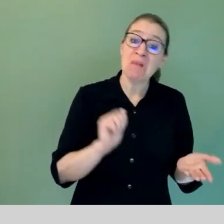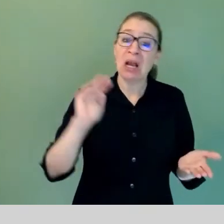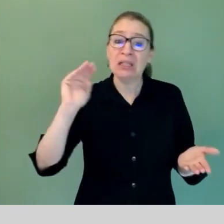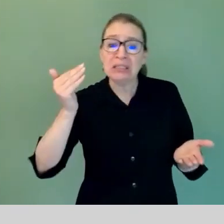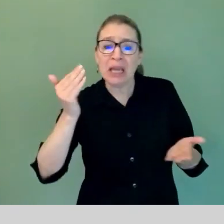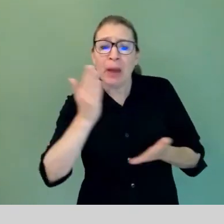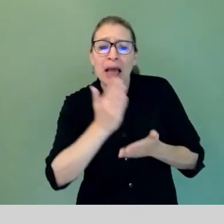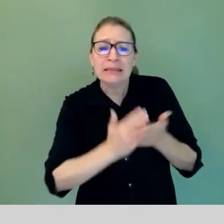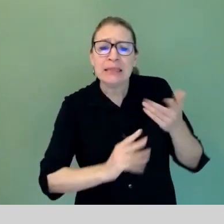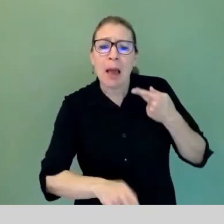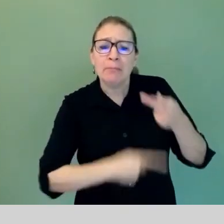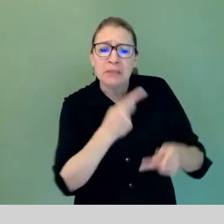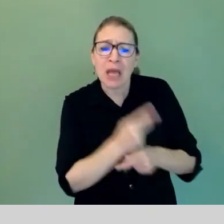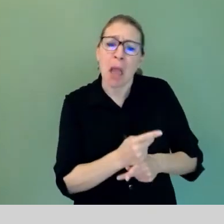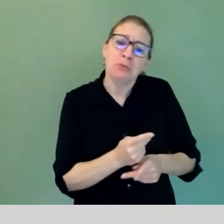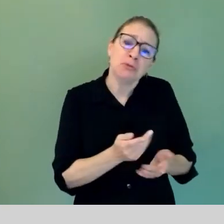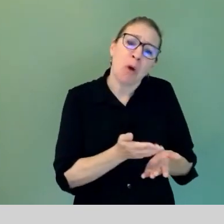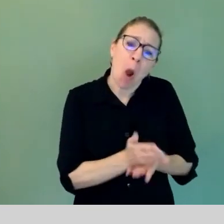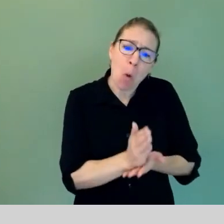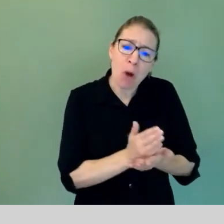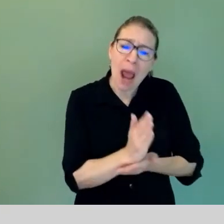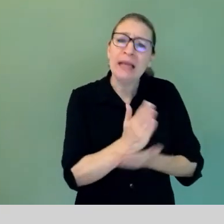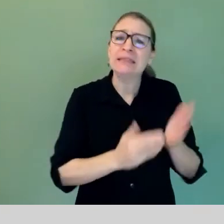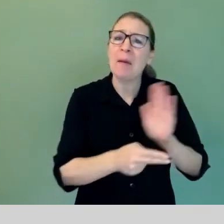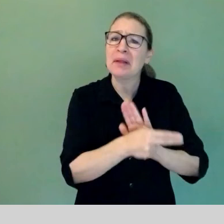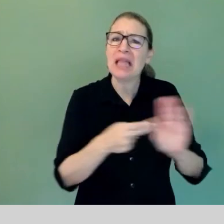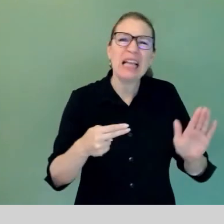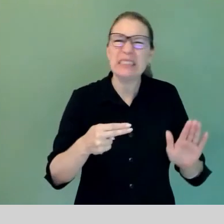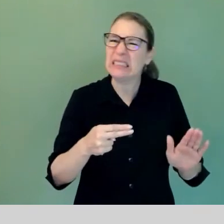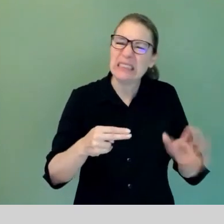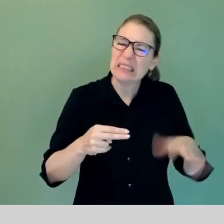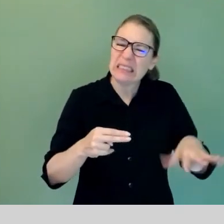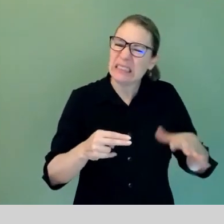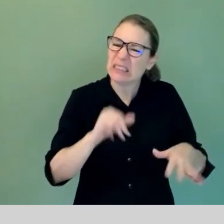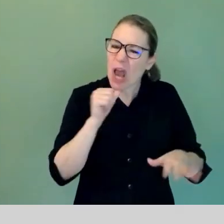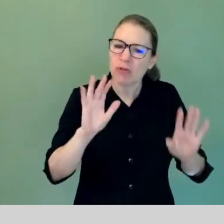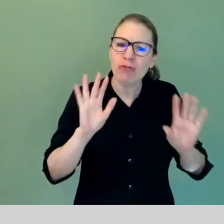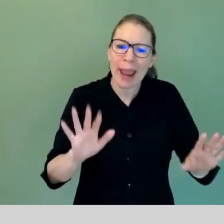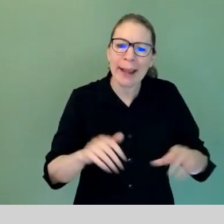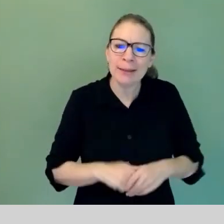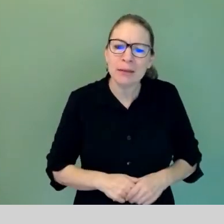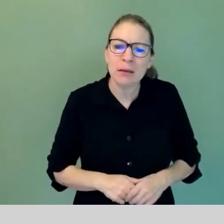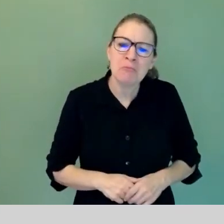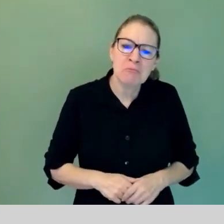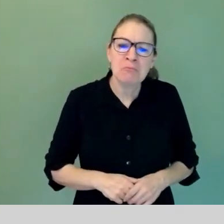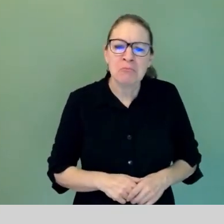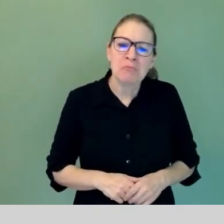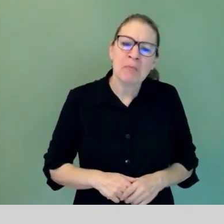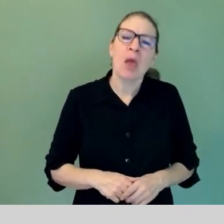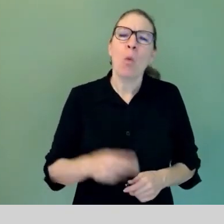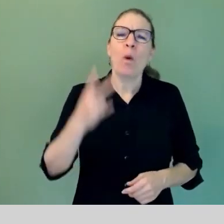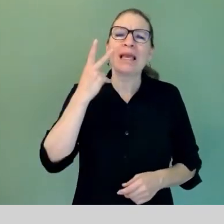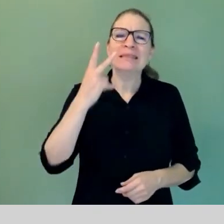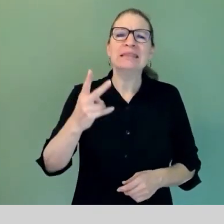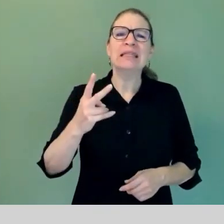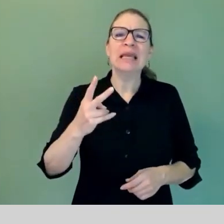it looks like for some classes, it's doing all right. For some classes, it's not doing that great. And, you know,